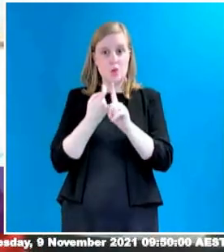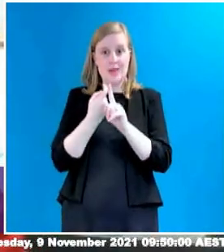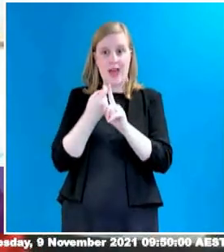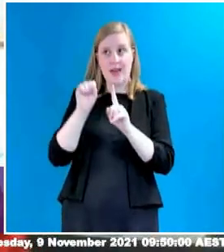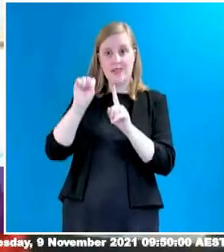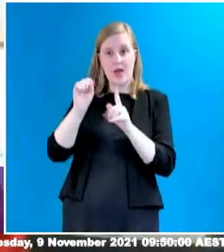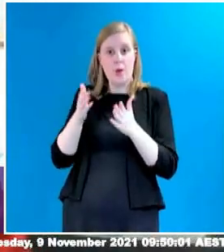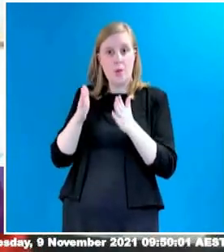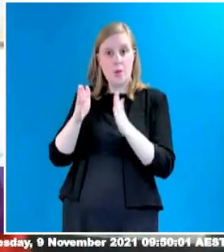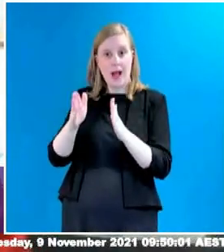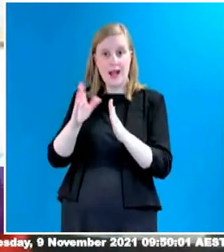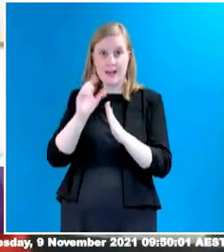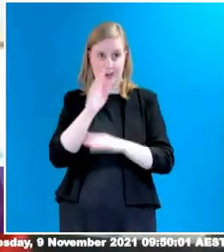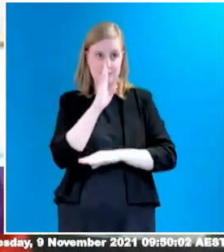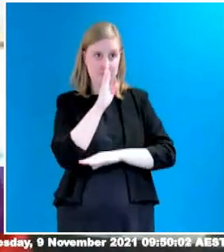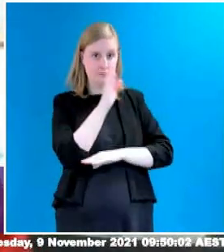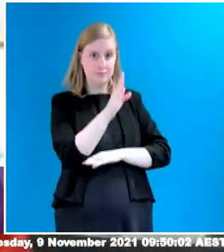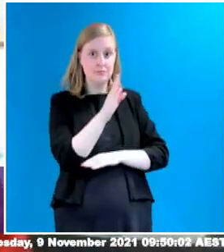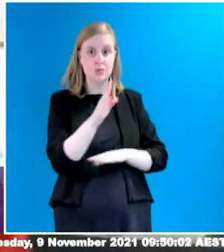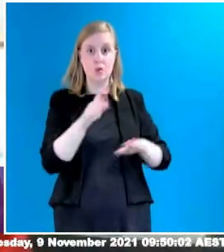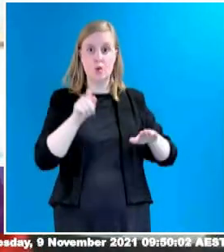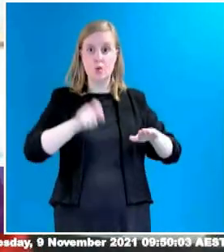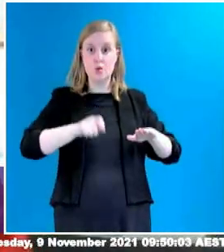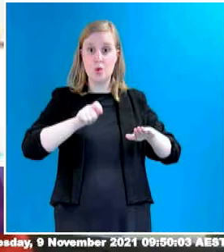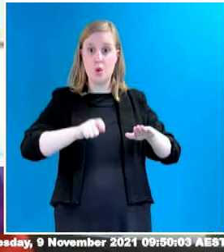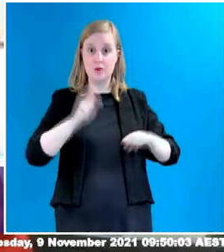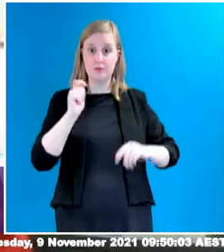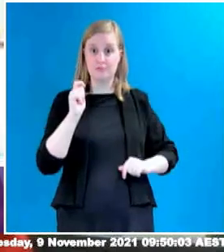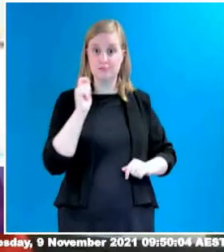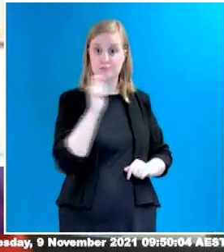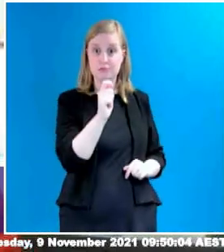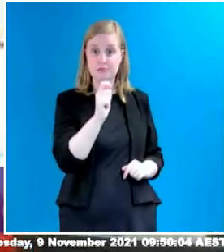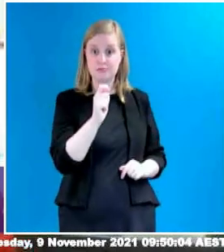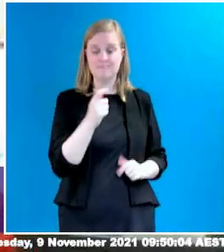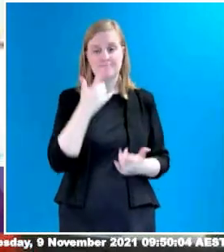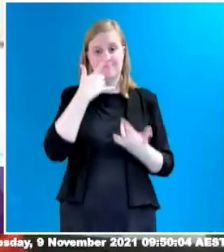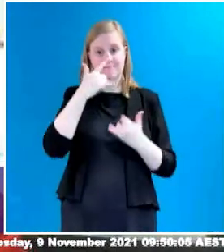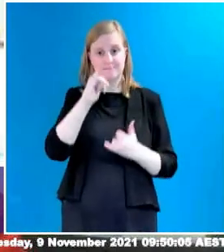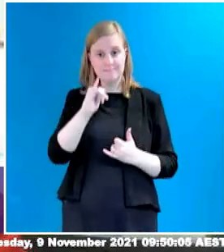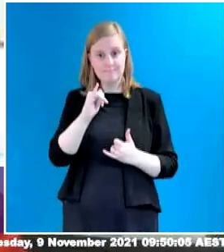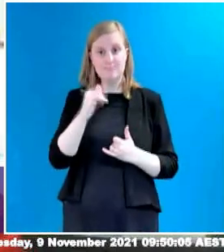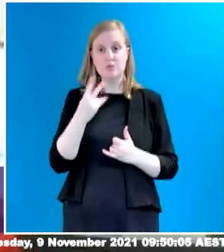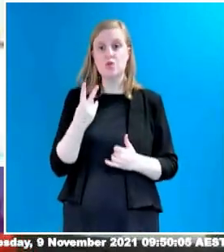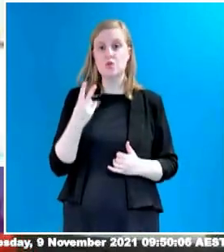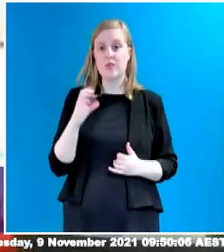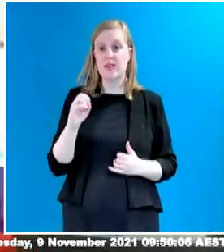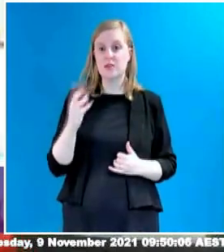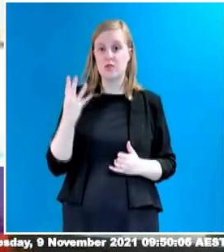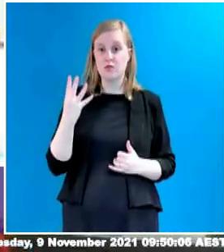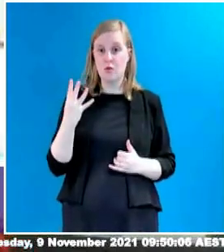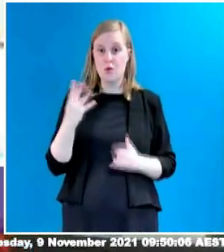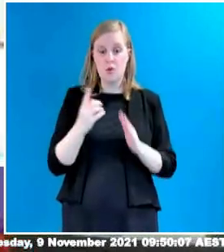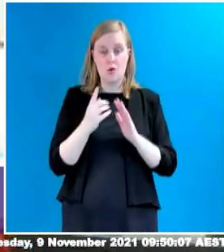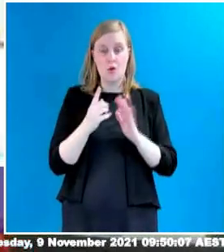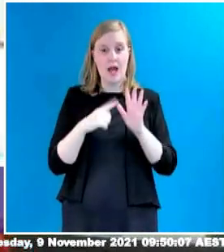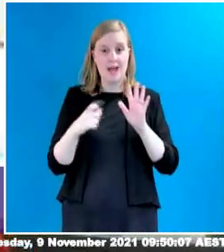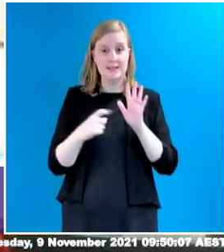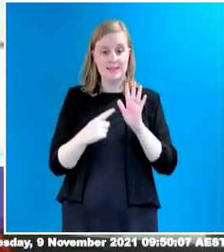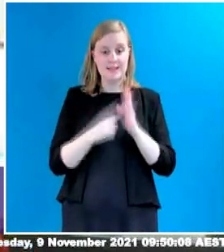Supreme Court. Unfortunately, that wasn't in the 2004 bill that the government introduced and